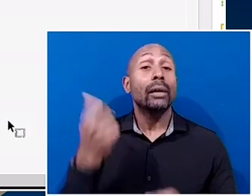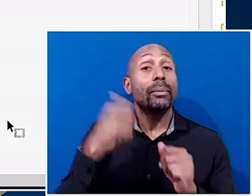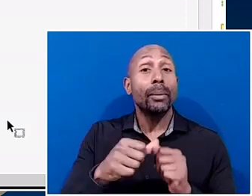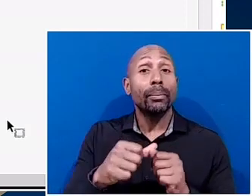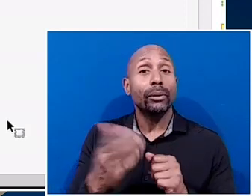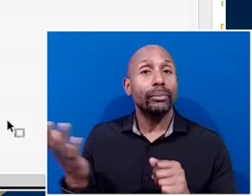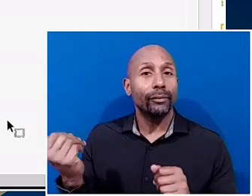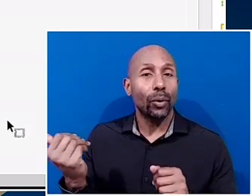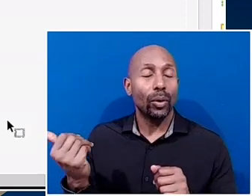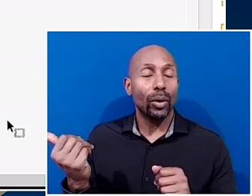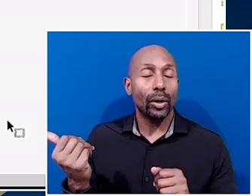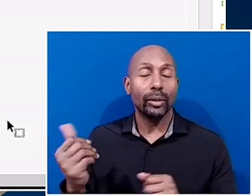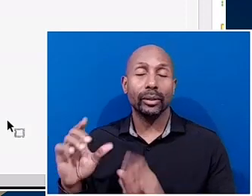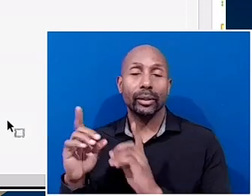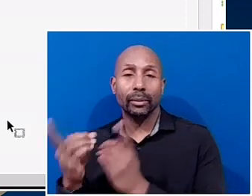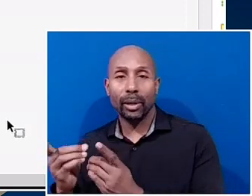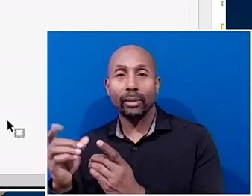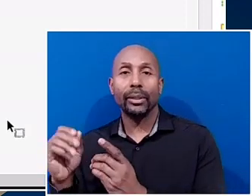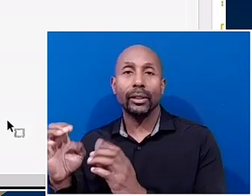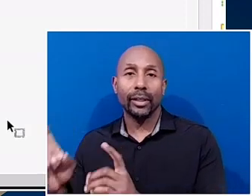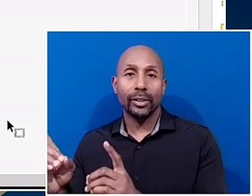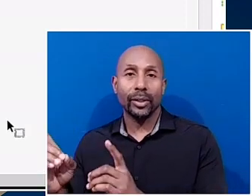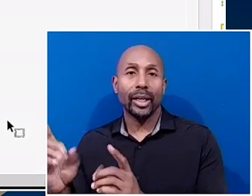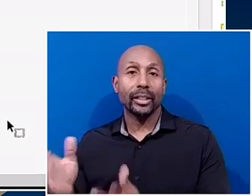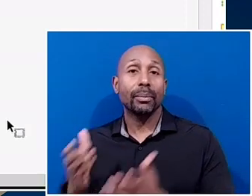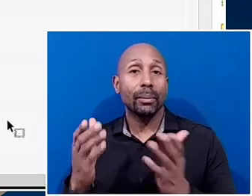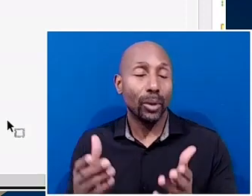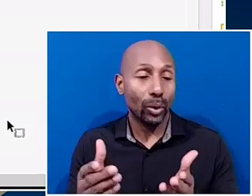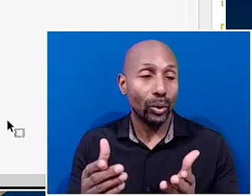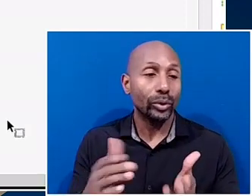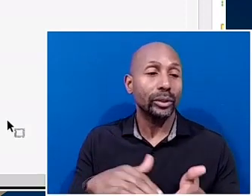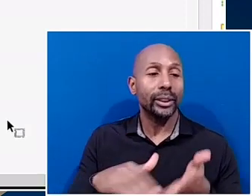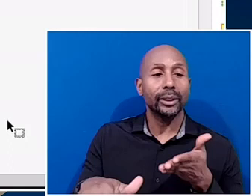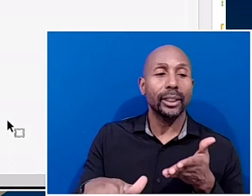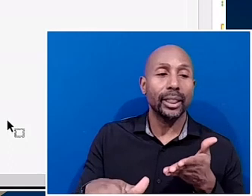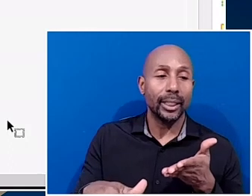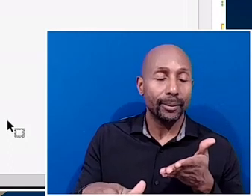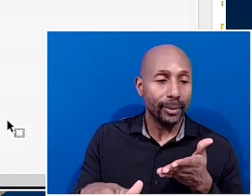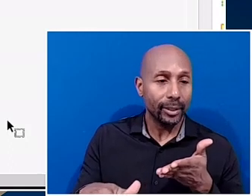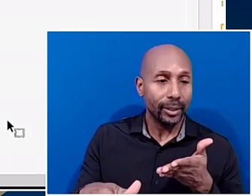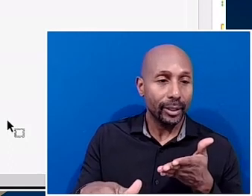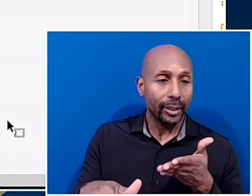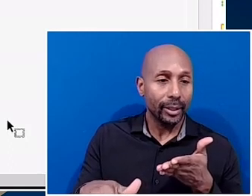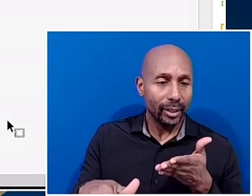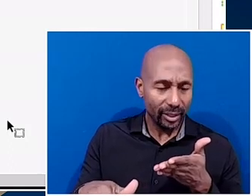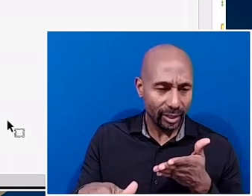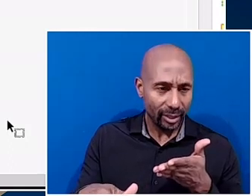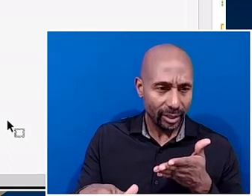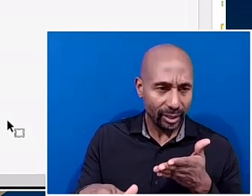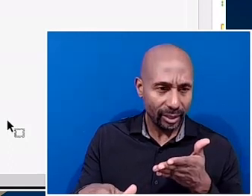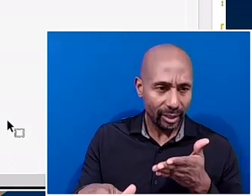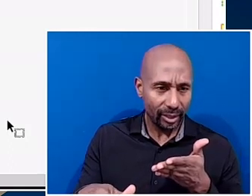the Department has proposed to exempt from consideration as a withdrawal and therefore the return of Title IV